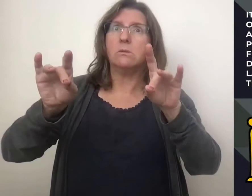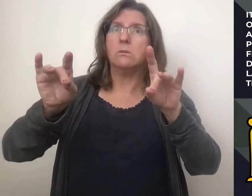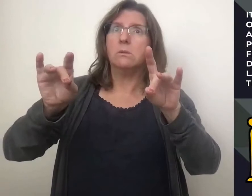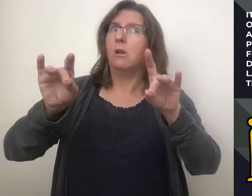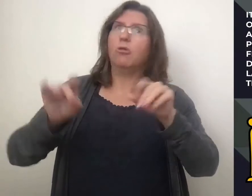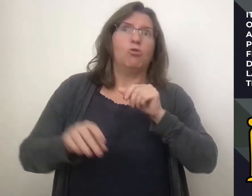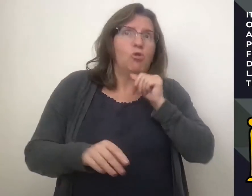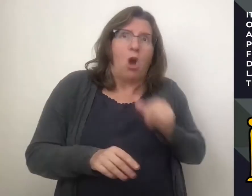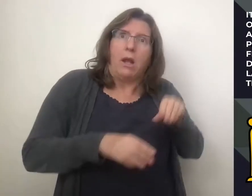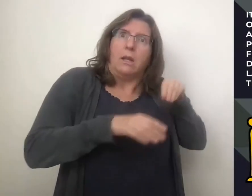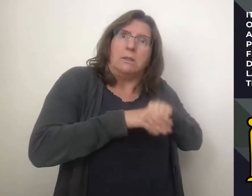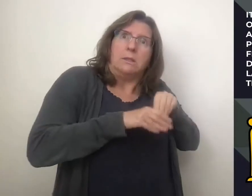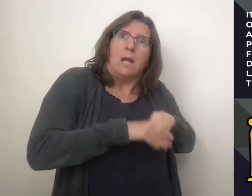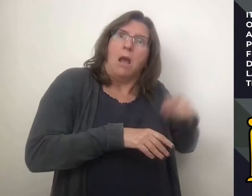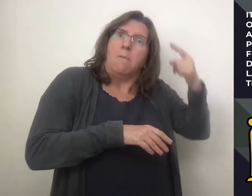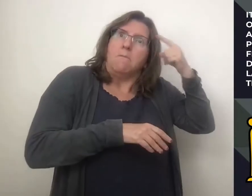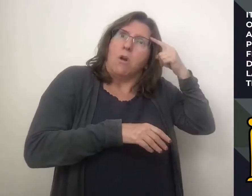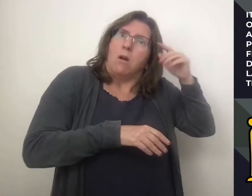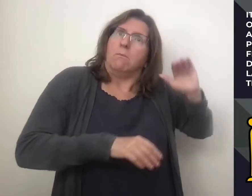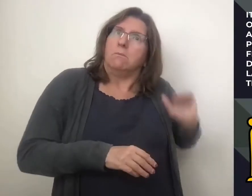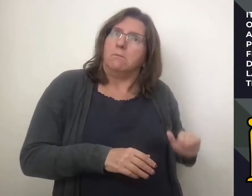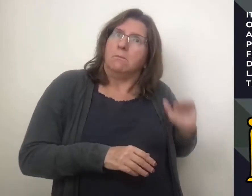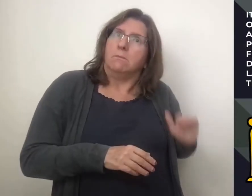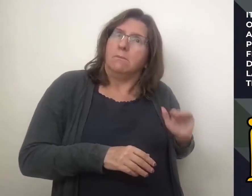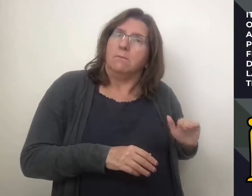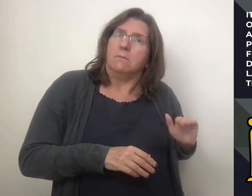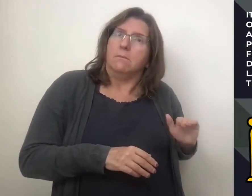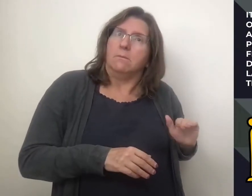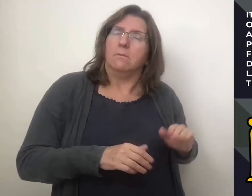It’s the obstacles to access, language input.